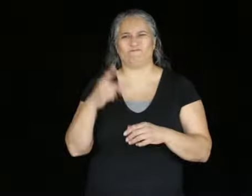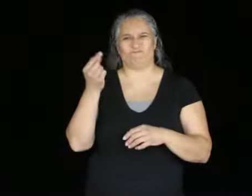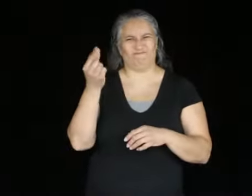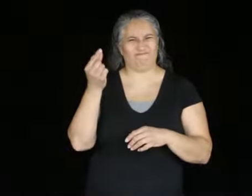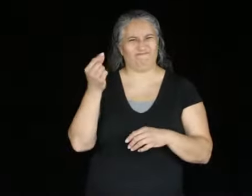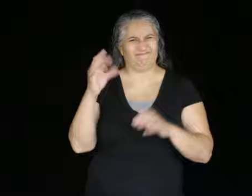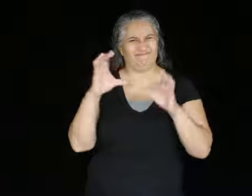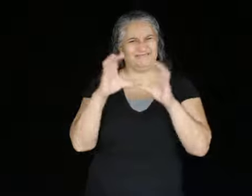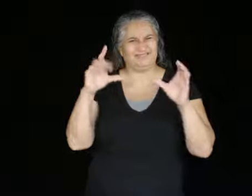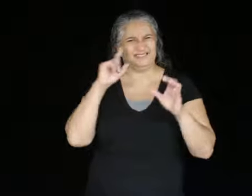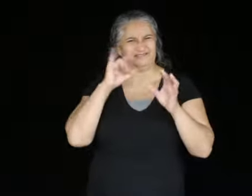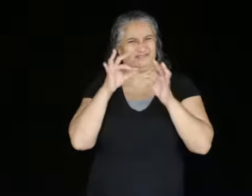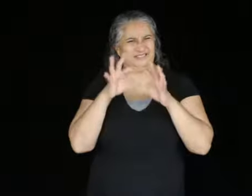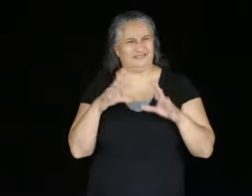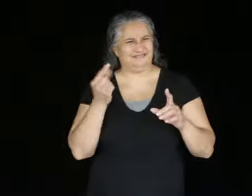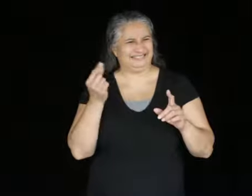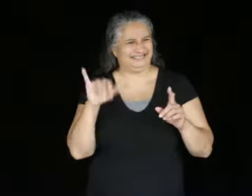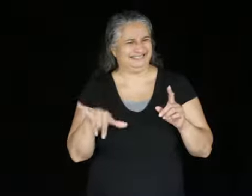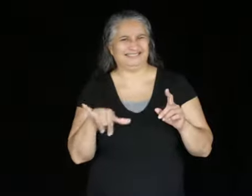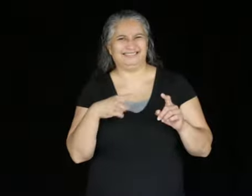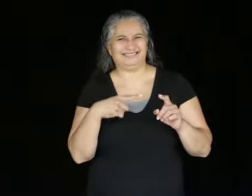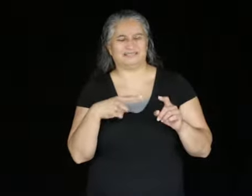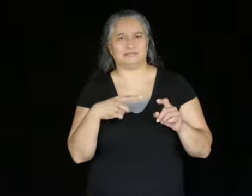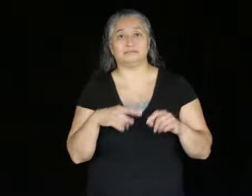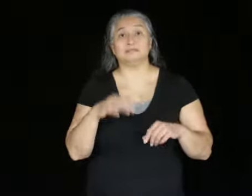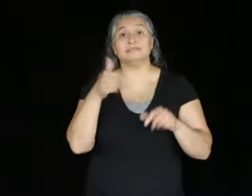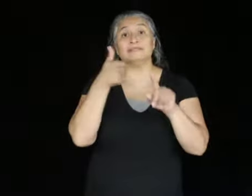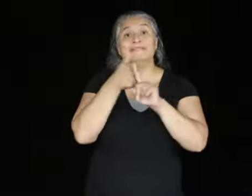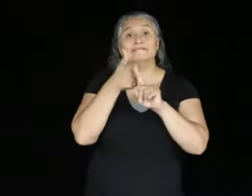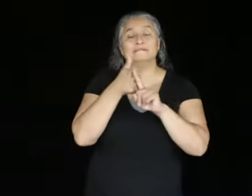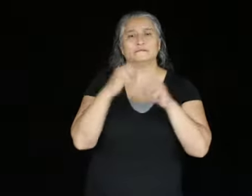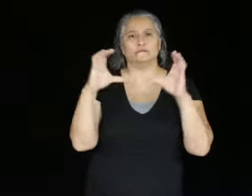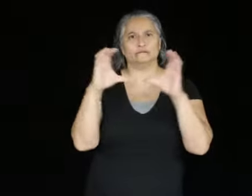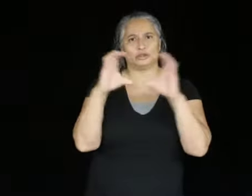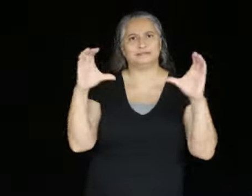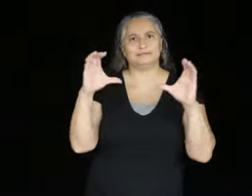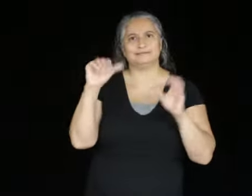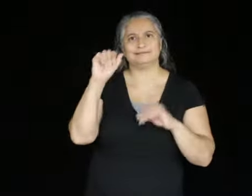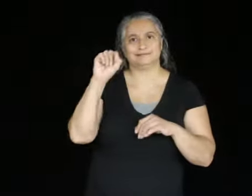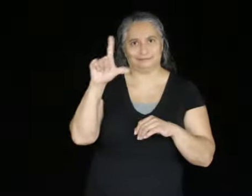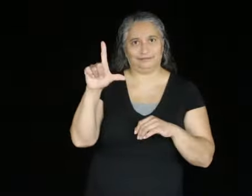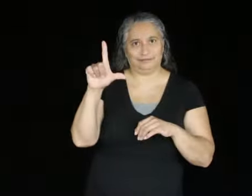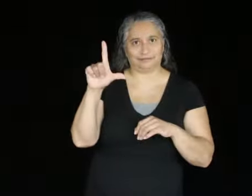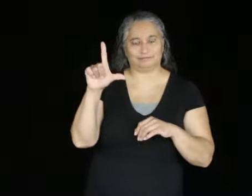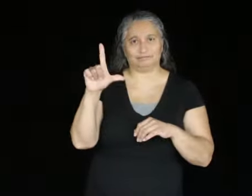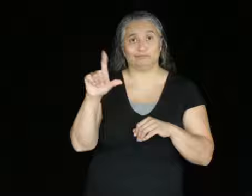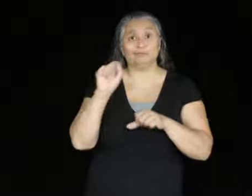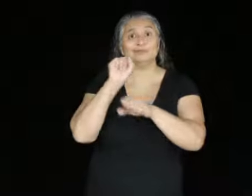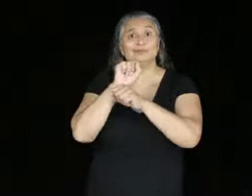What is CDI? It means certified in ASL (American Sign Language) and works